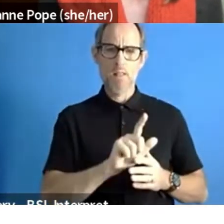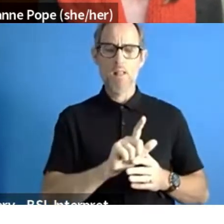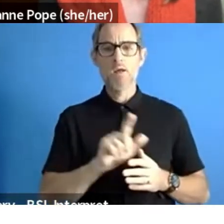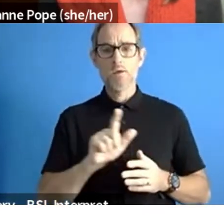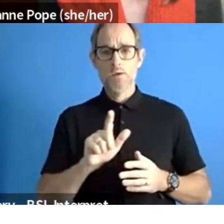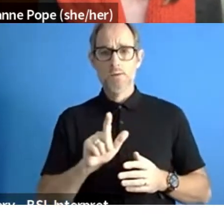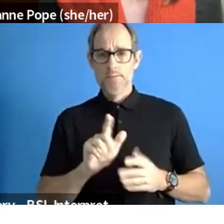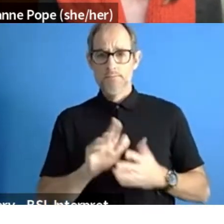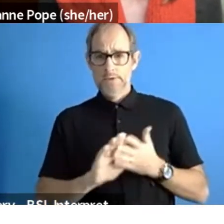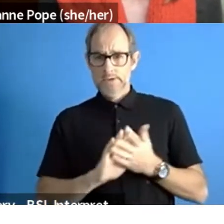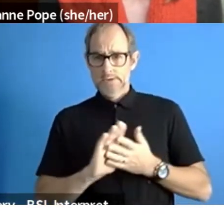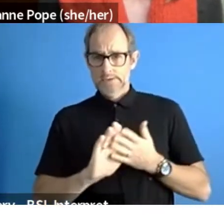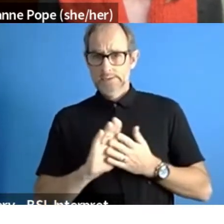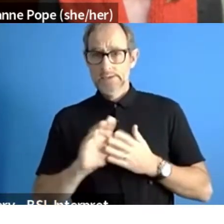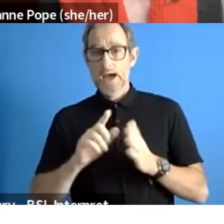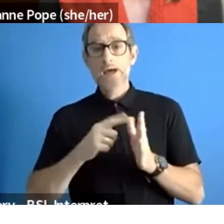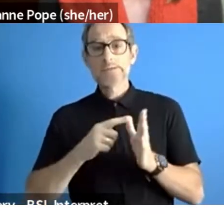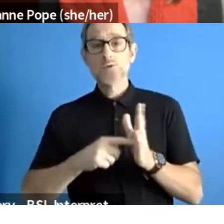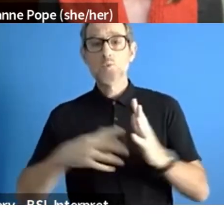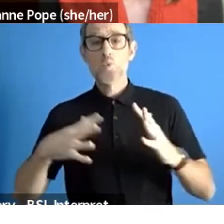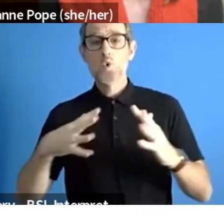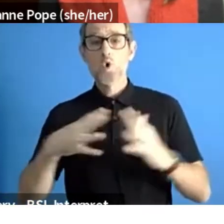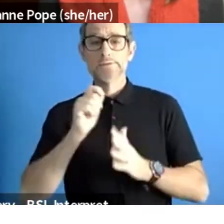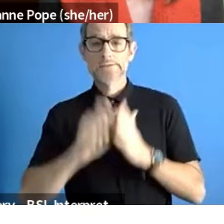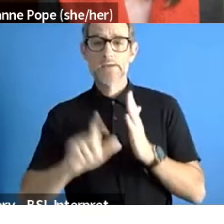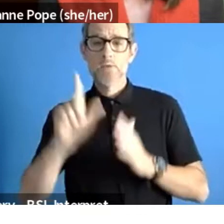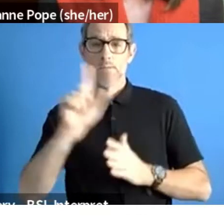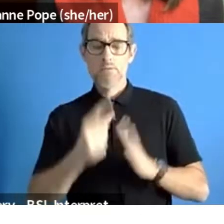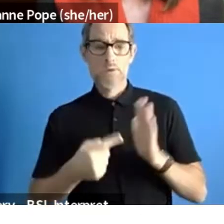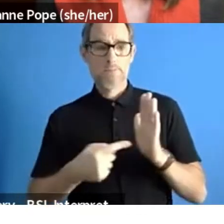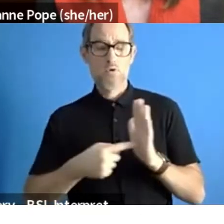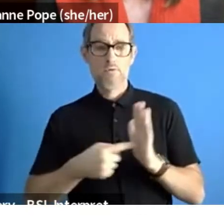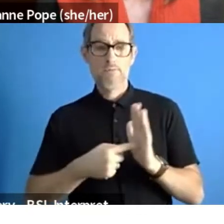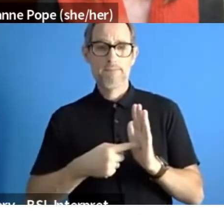access to work for disabled people really matters. I should say that 600